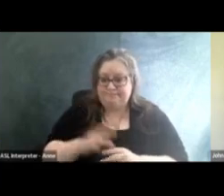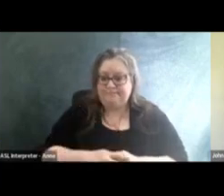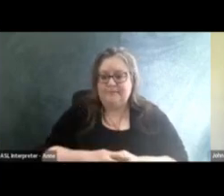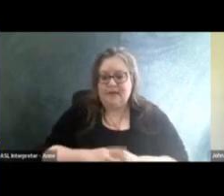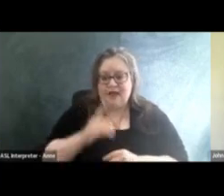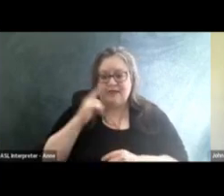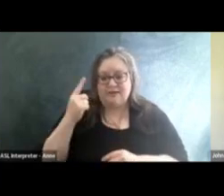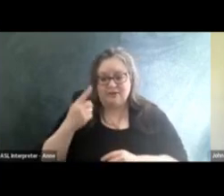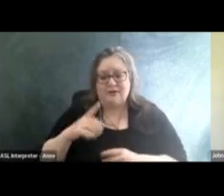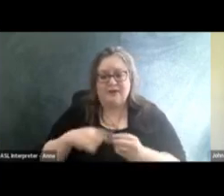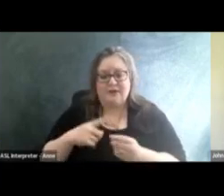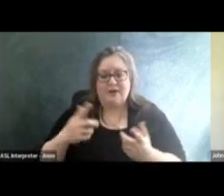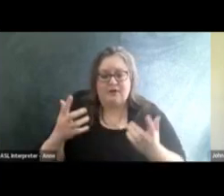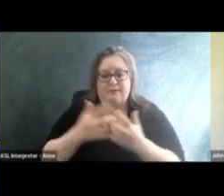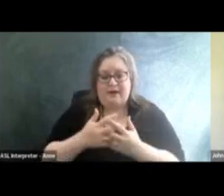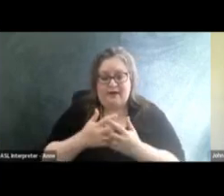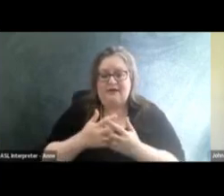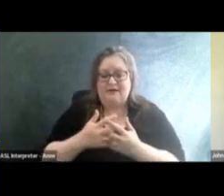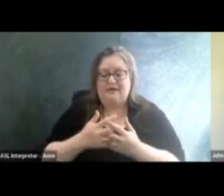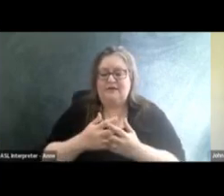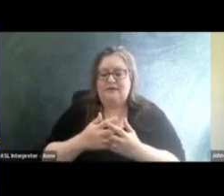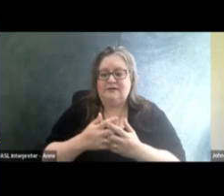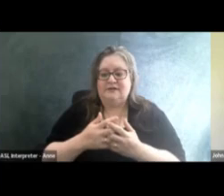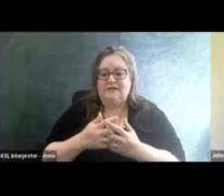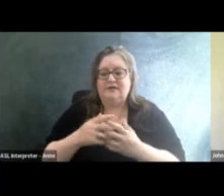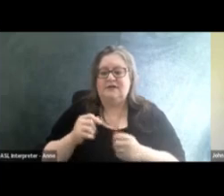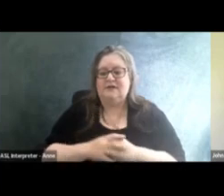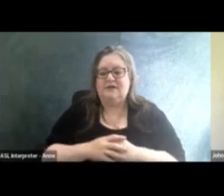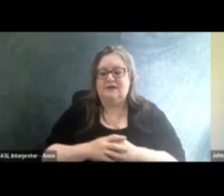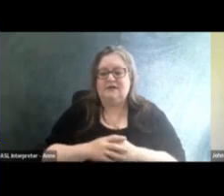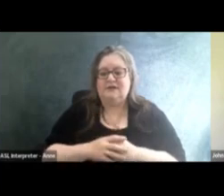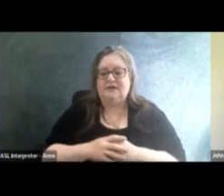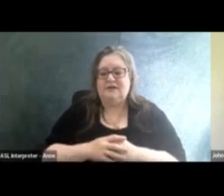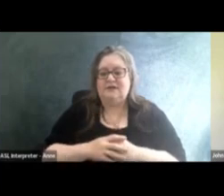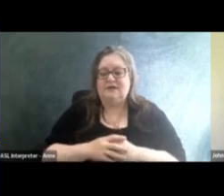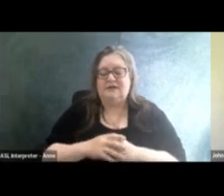something to say for combining them. The people may not be